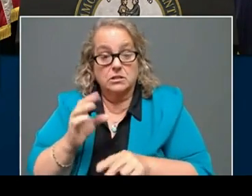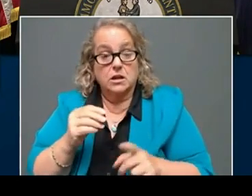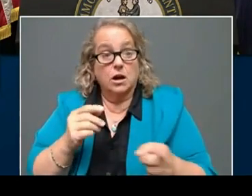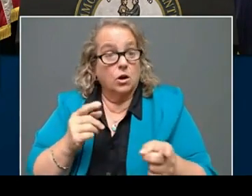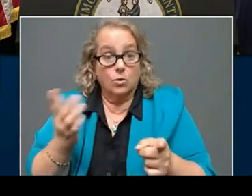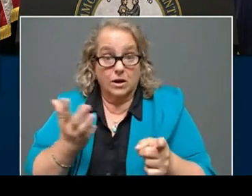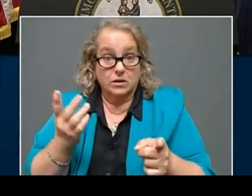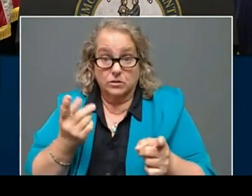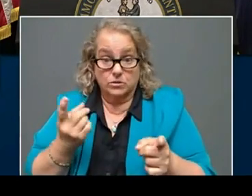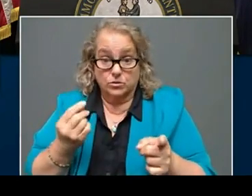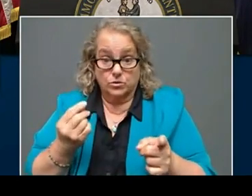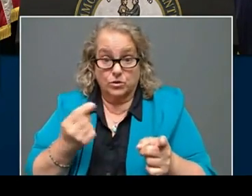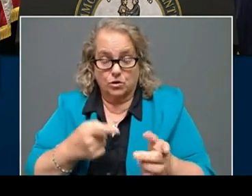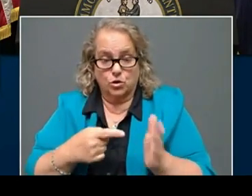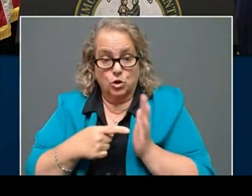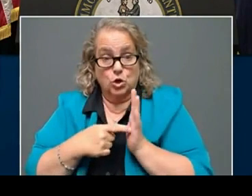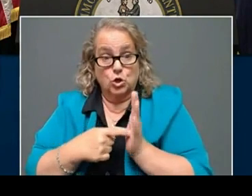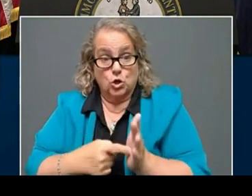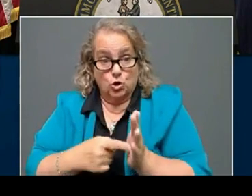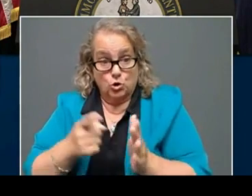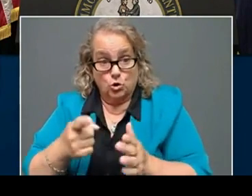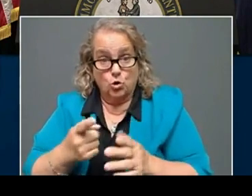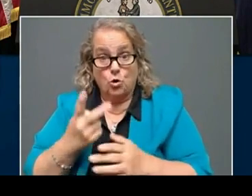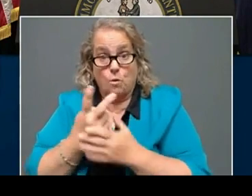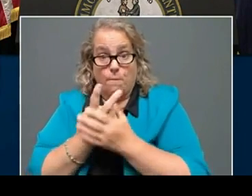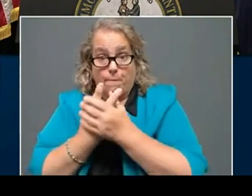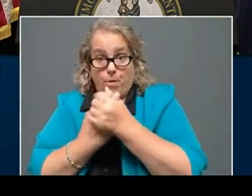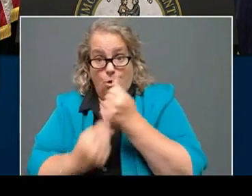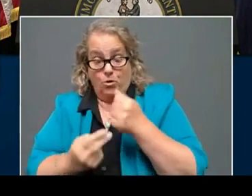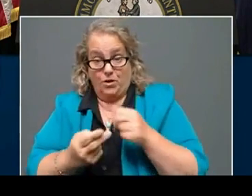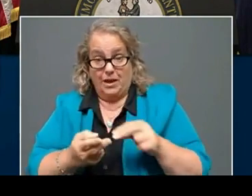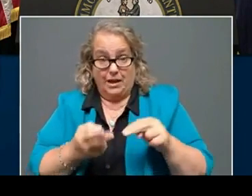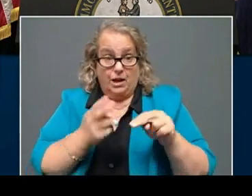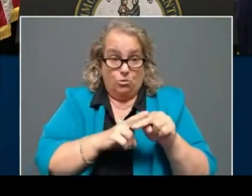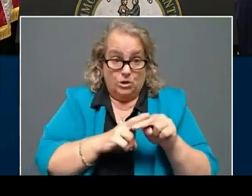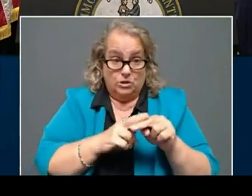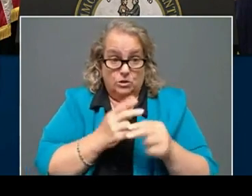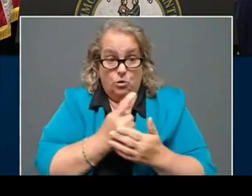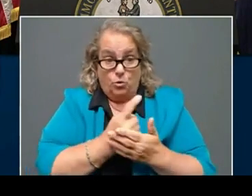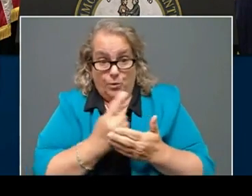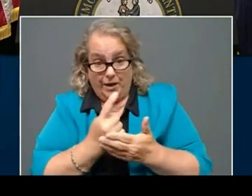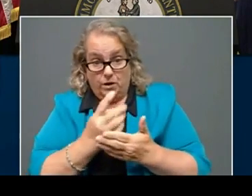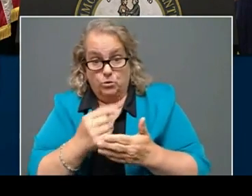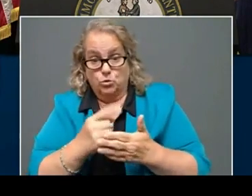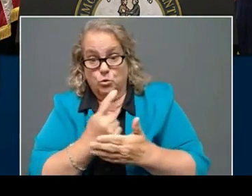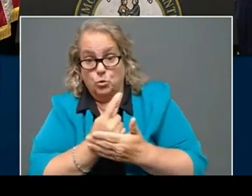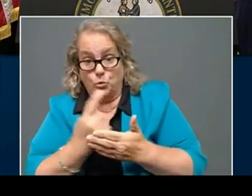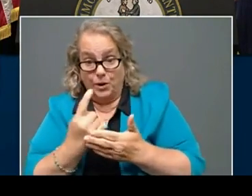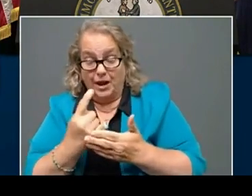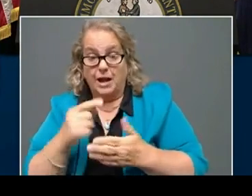shows you both the increase week to week as well as uh the severity of of